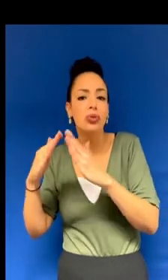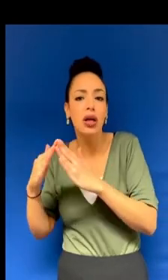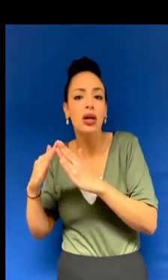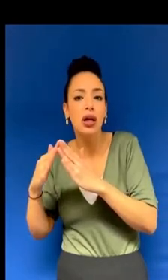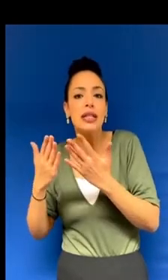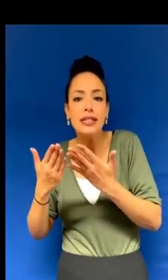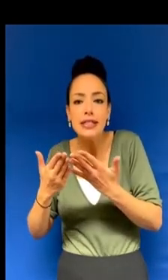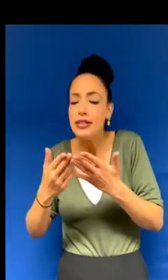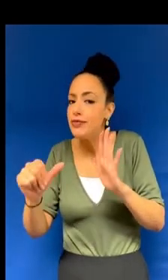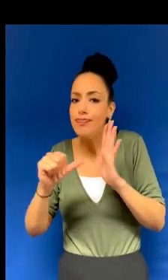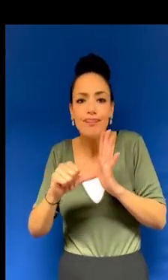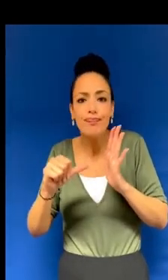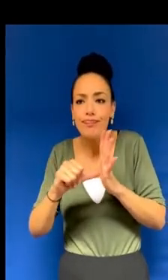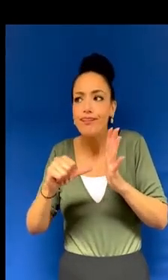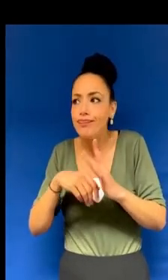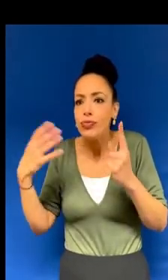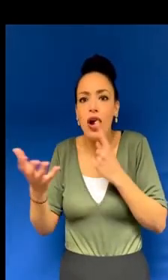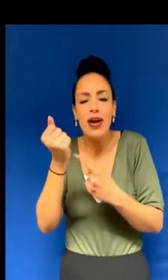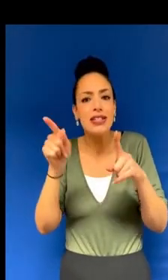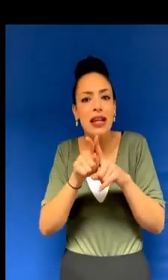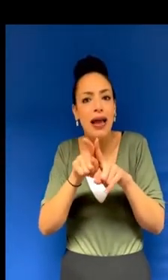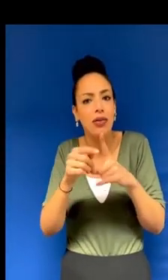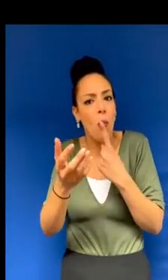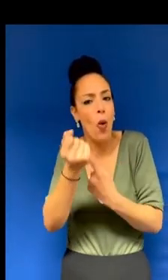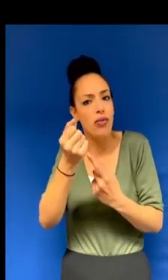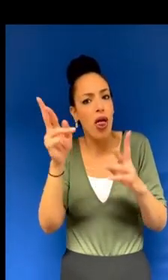many different ways. So that's our main outlet for living in the area. And then there's the